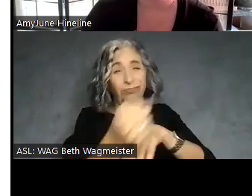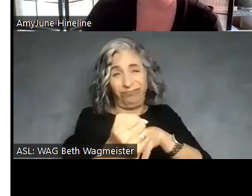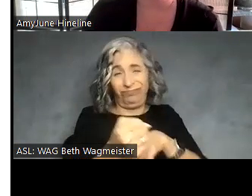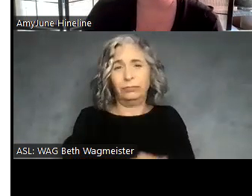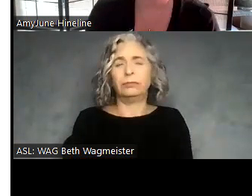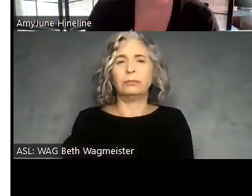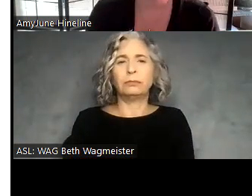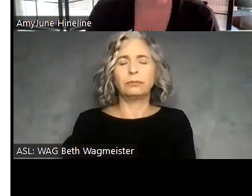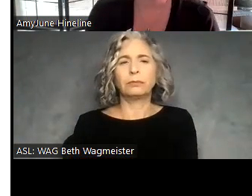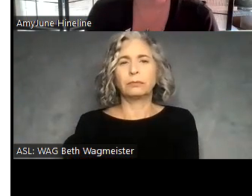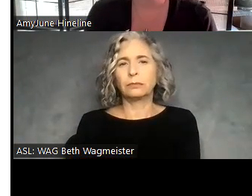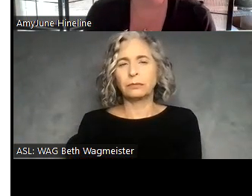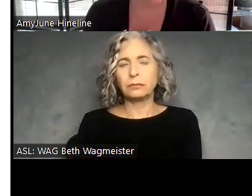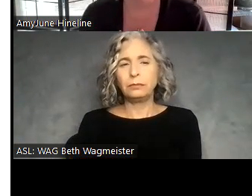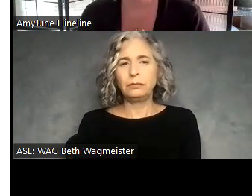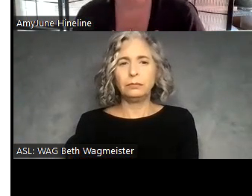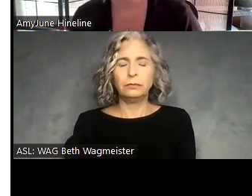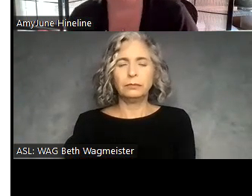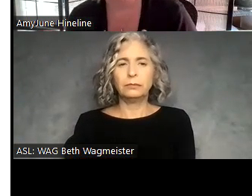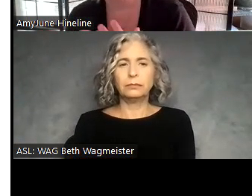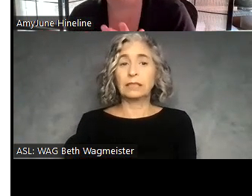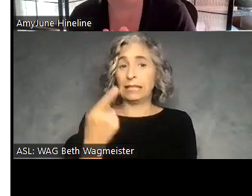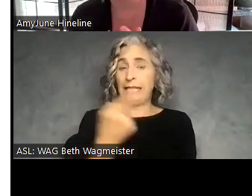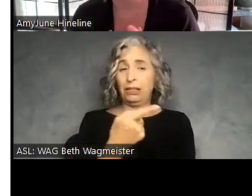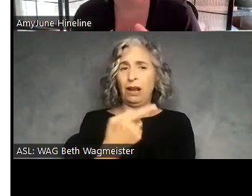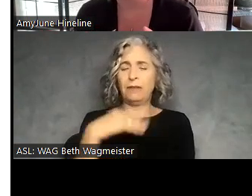go back to it and all of your data is gone? You know, that can be really frustrating.